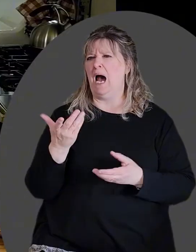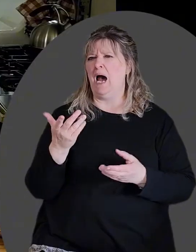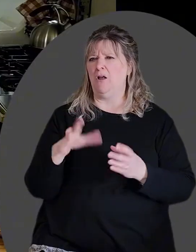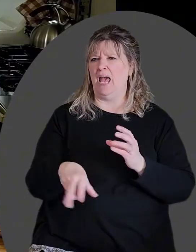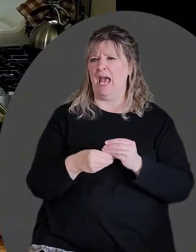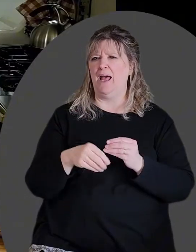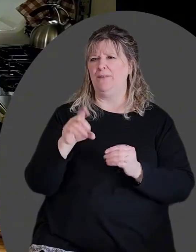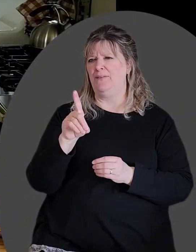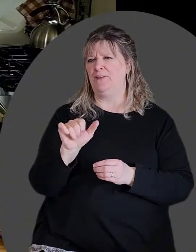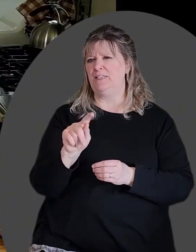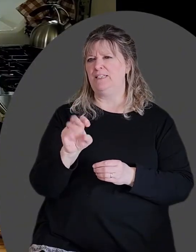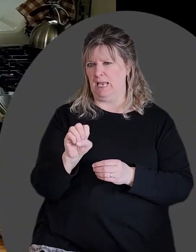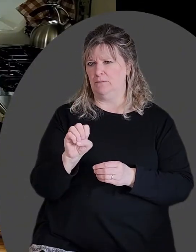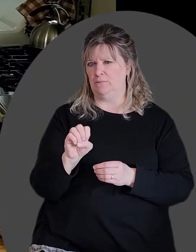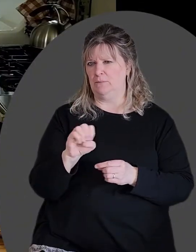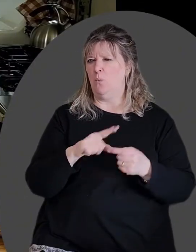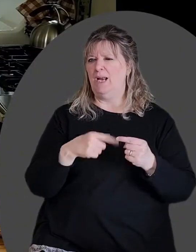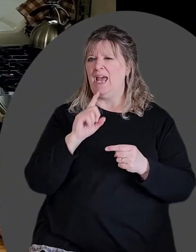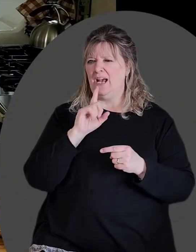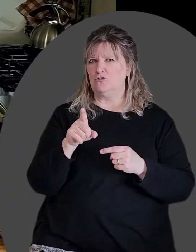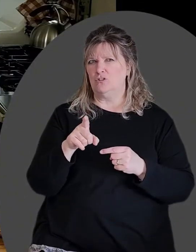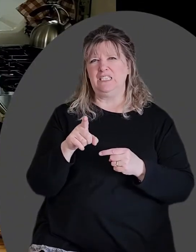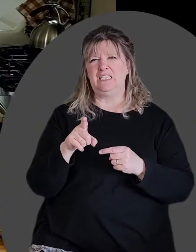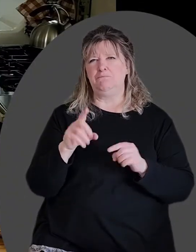I'll put when I actually did this